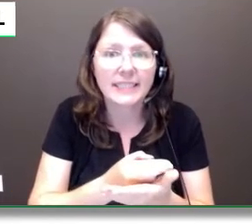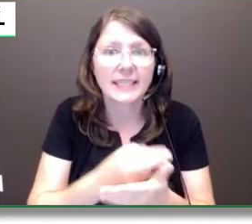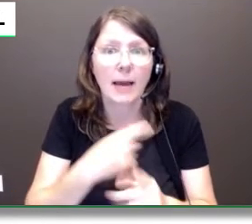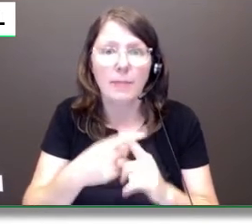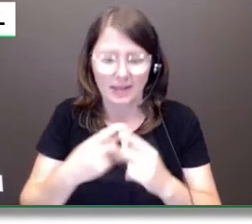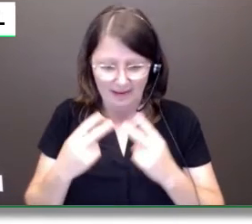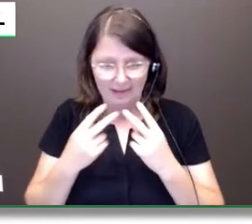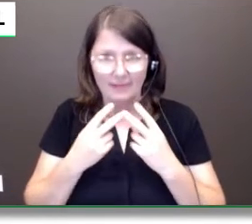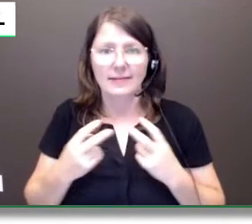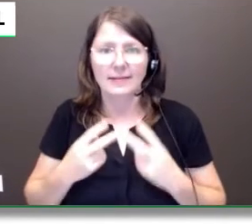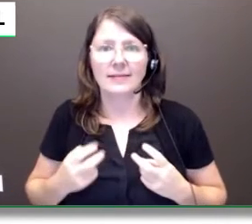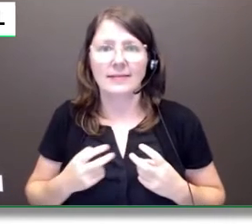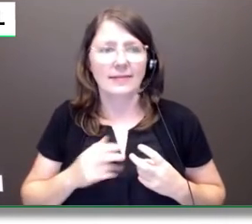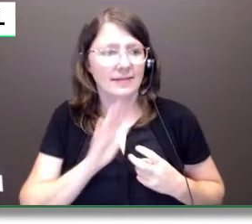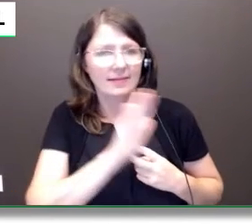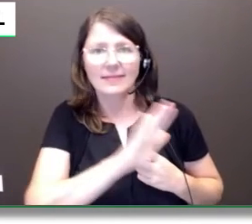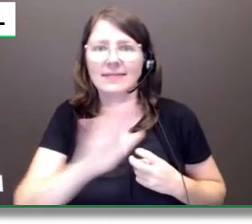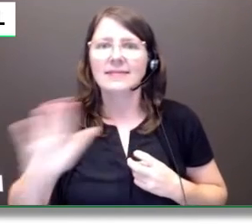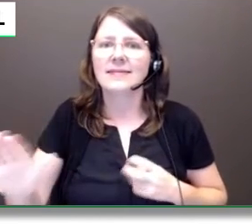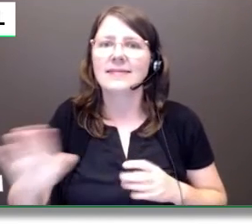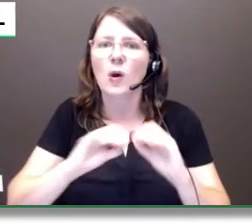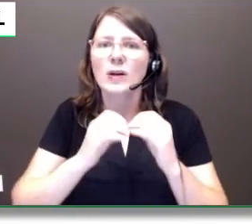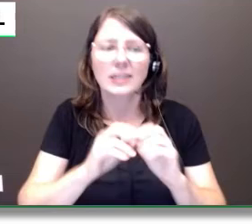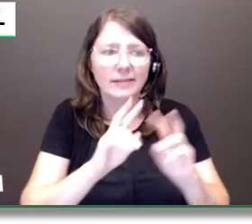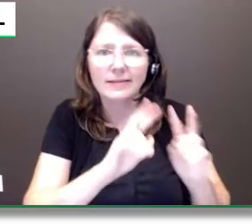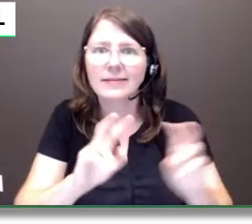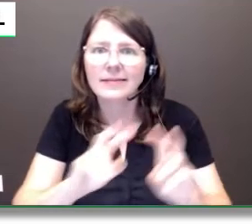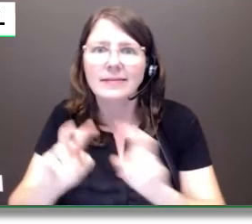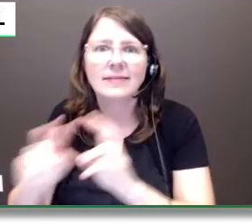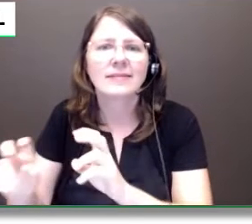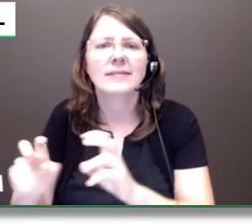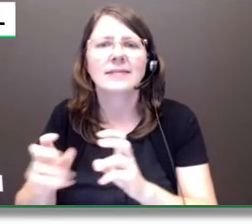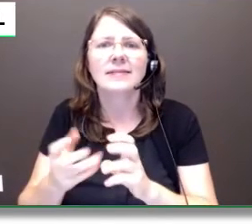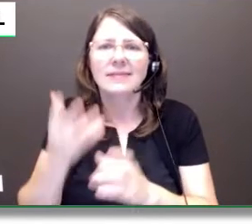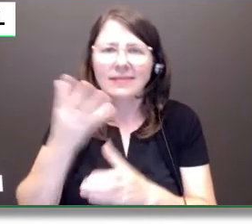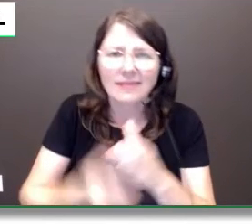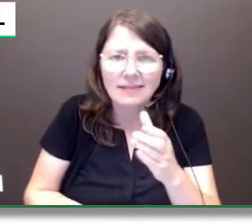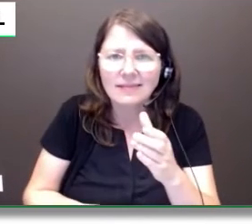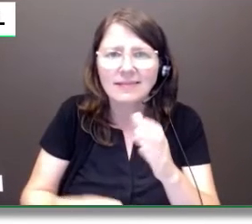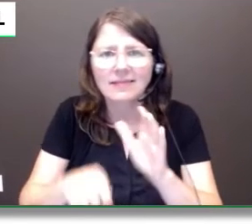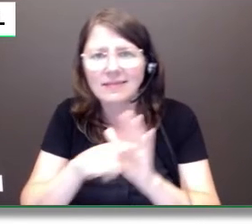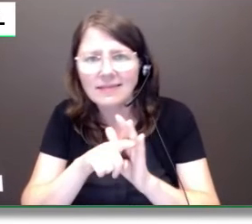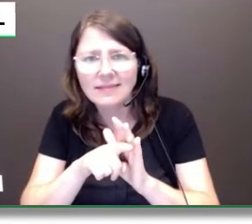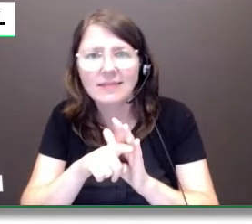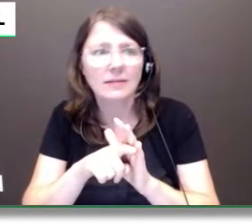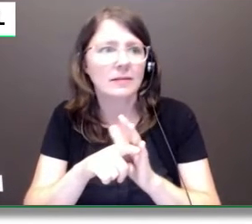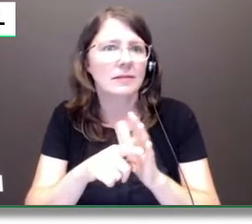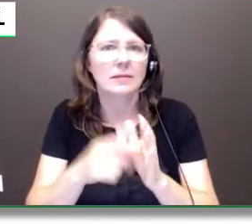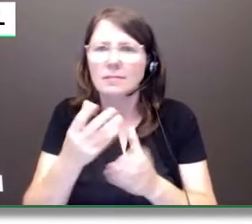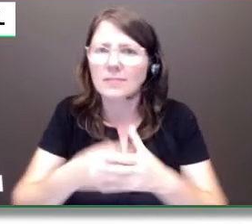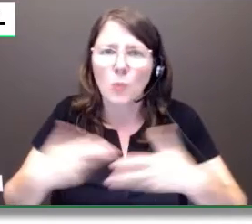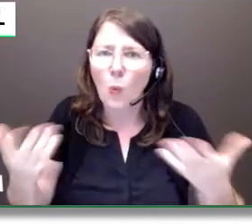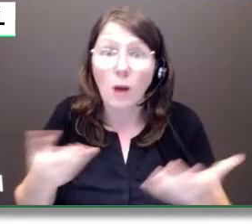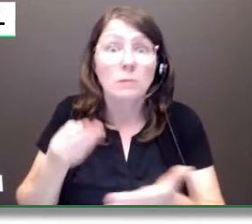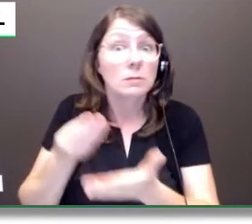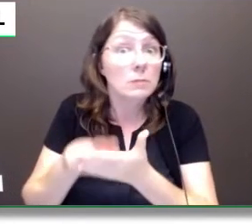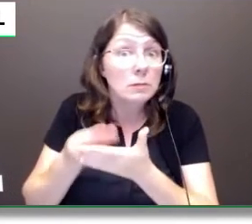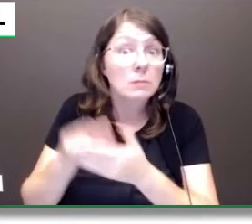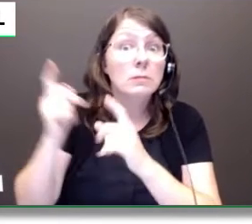what we need to elevate that with. Whether that's funding, education, awareness or whatever.